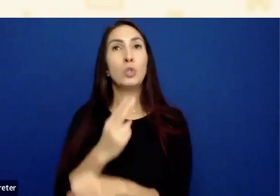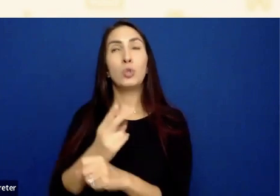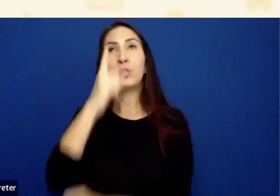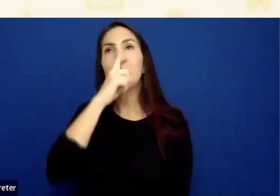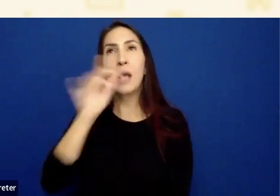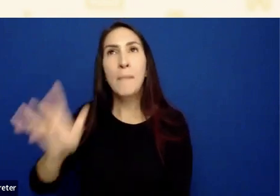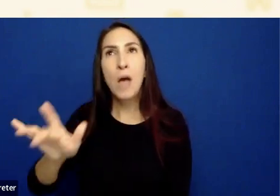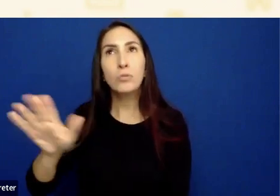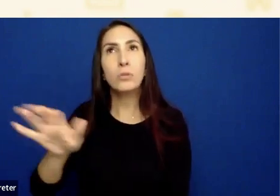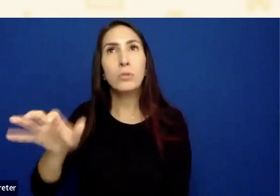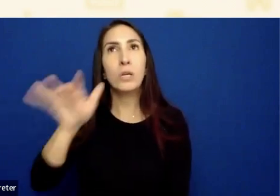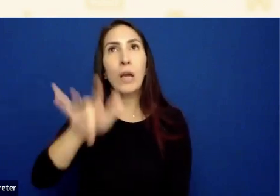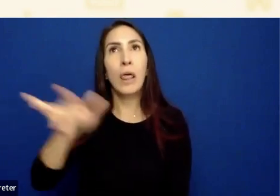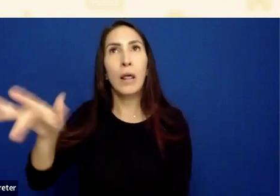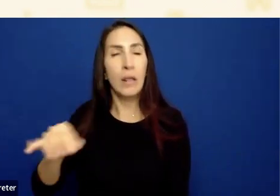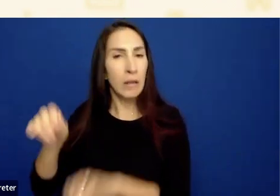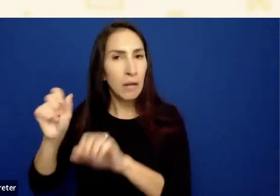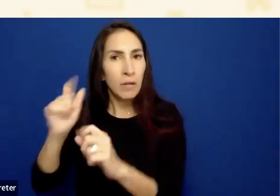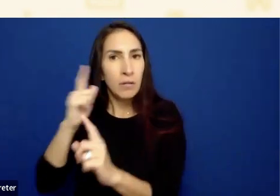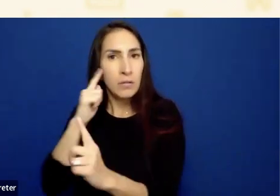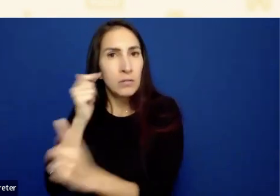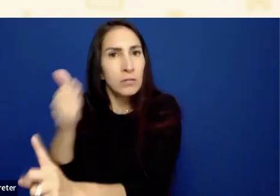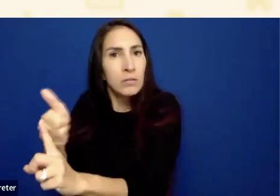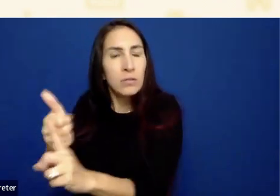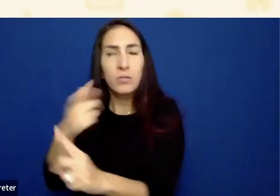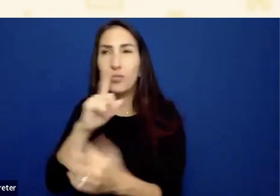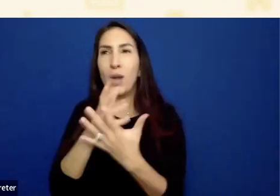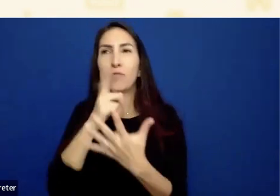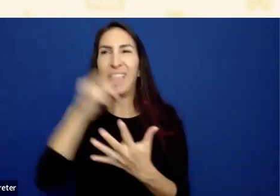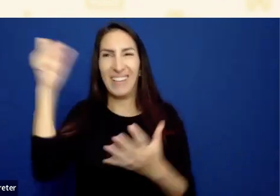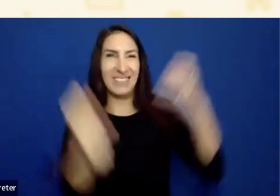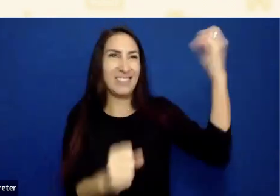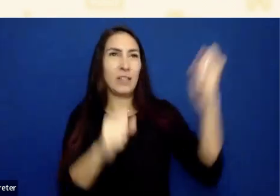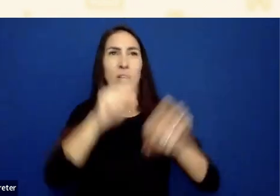So just getting a full range as you're continuing to democratize.